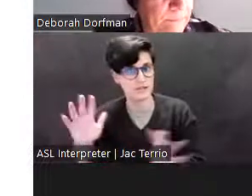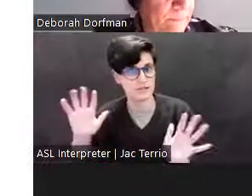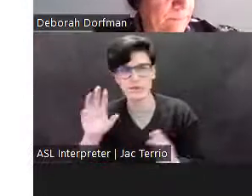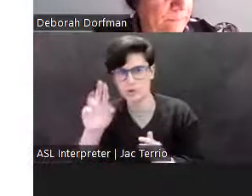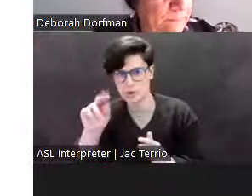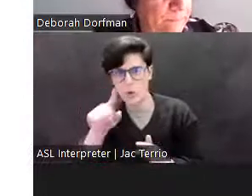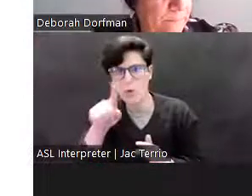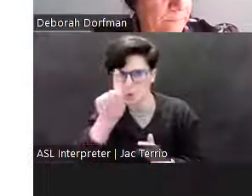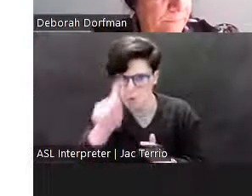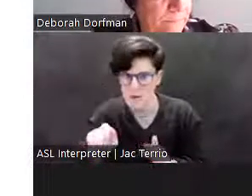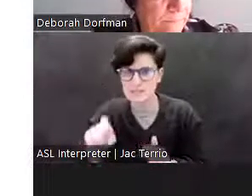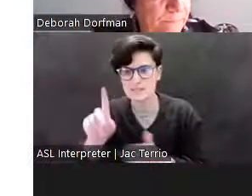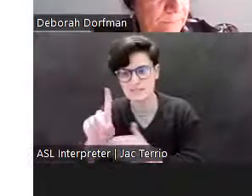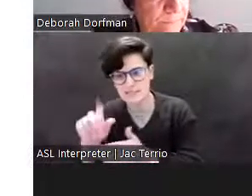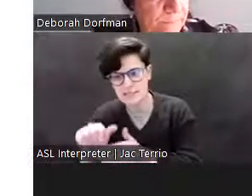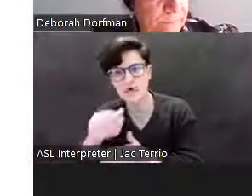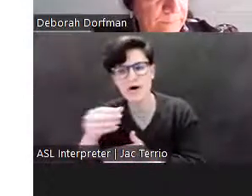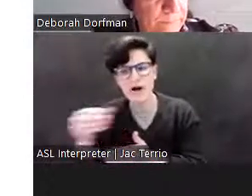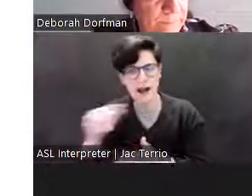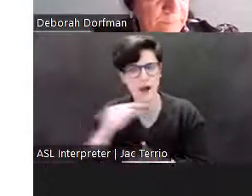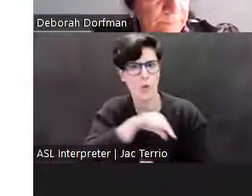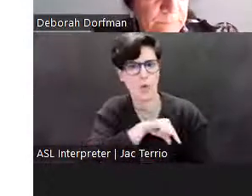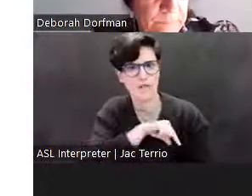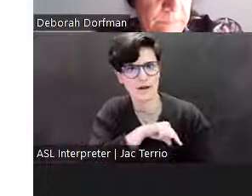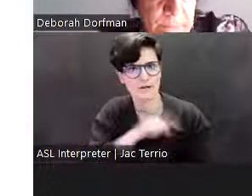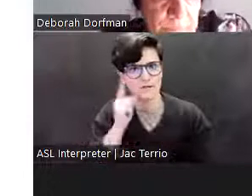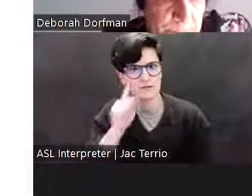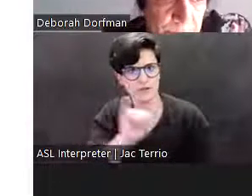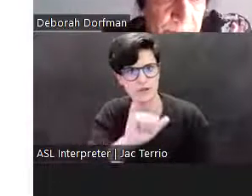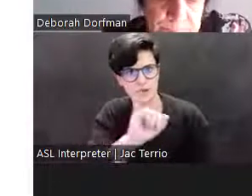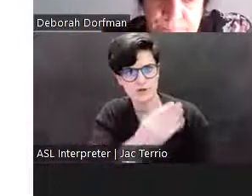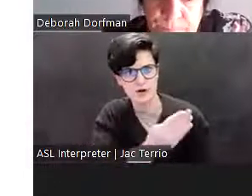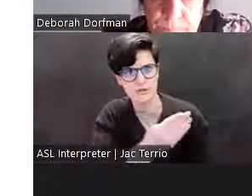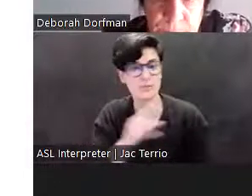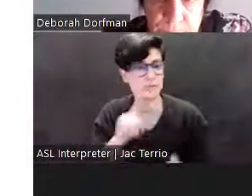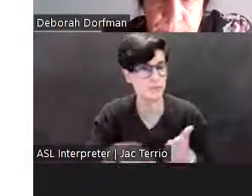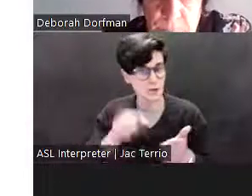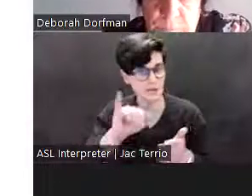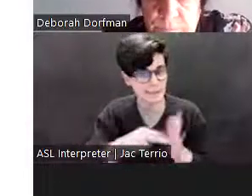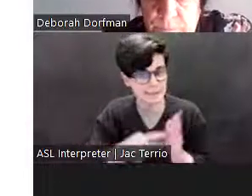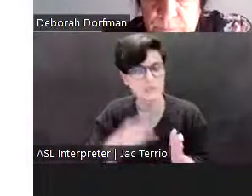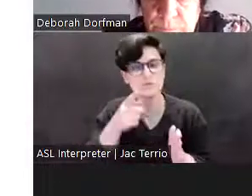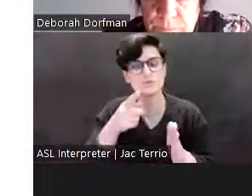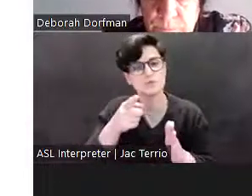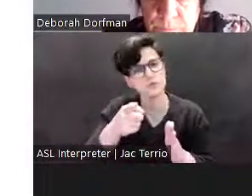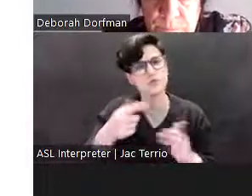15:16:01 And what that means is that the person has the education, employment, experience,